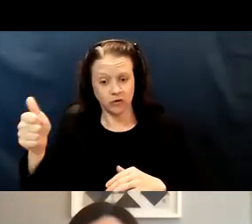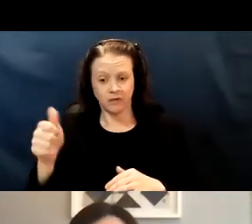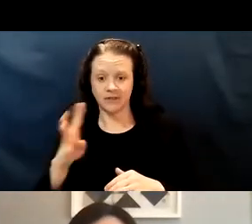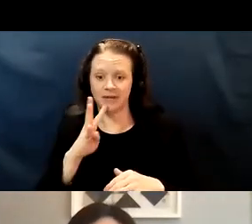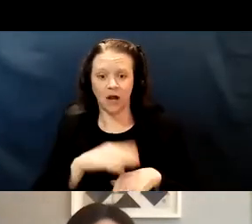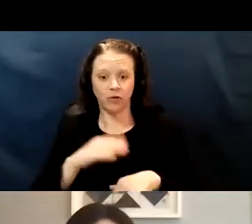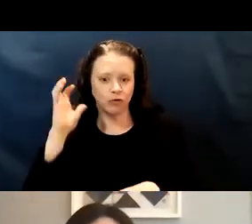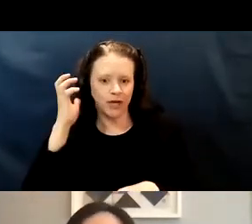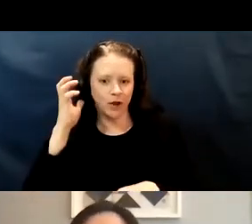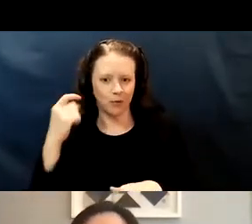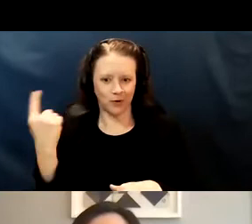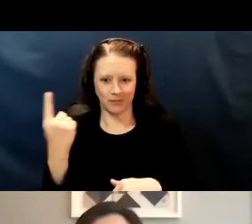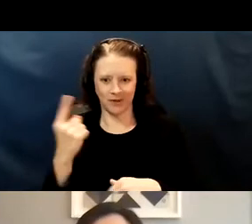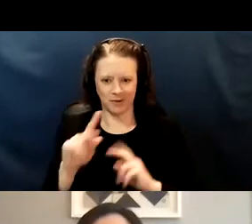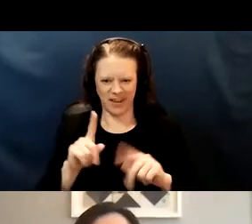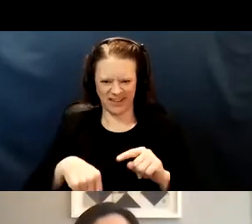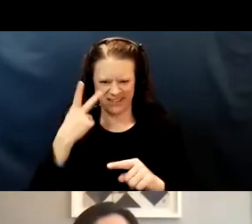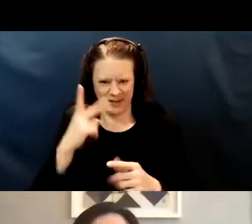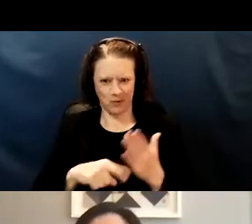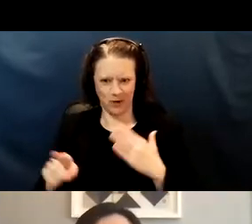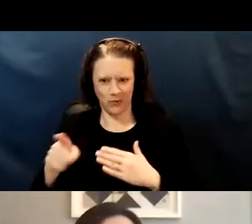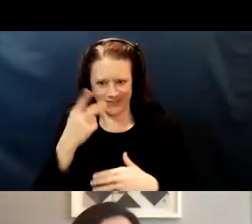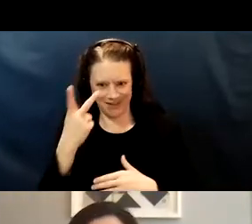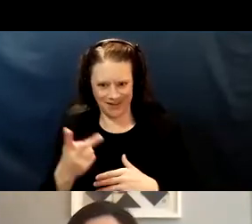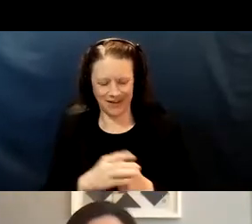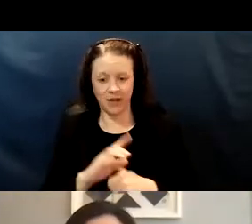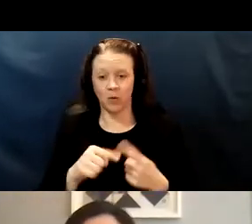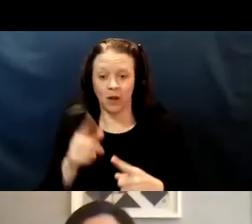radio or something. So just like when I listen to NPR every